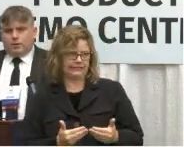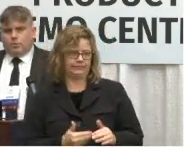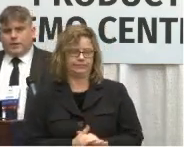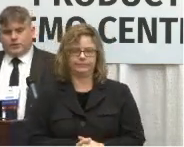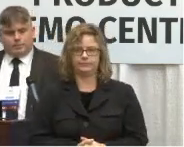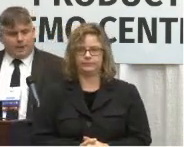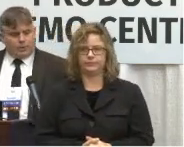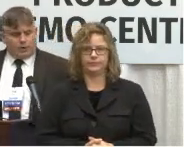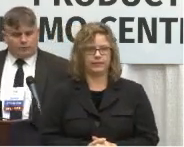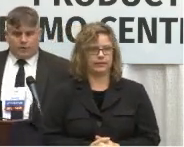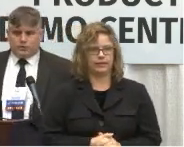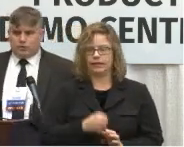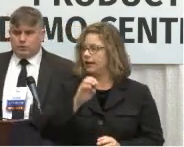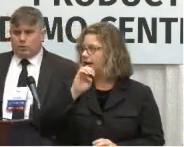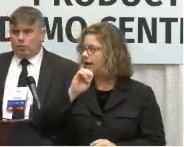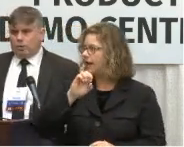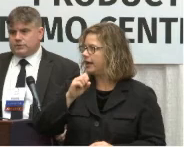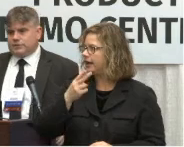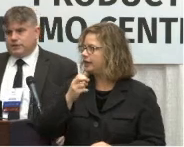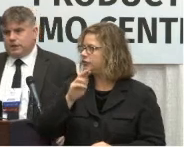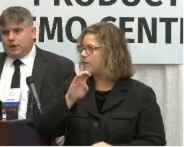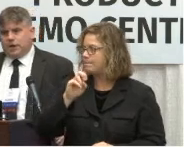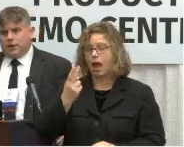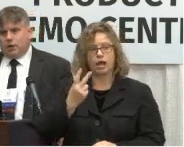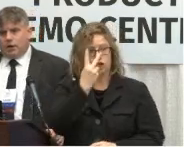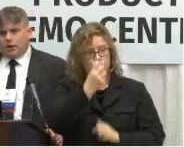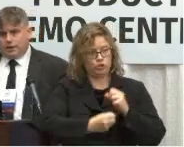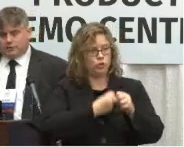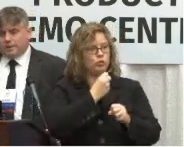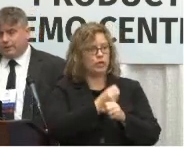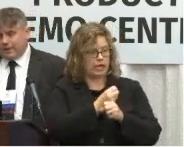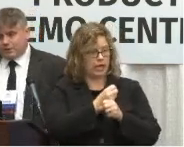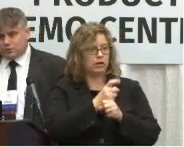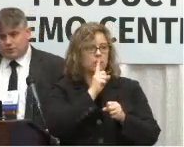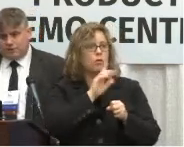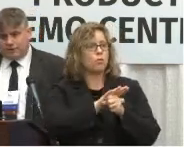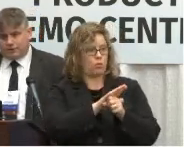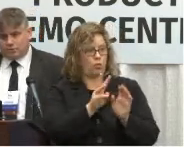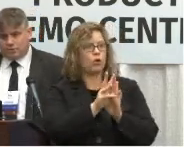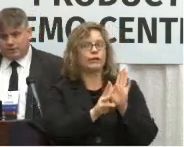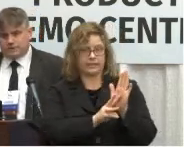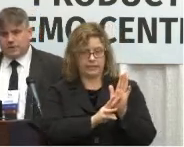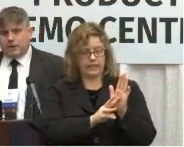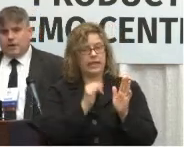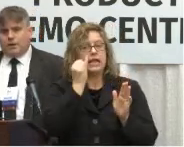With Eschenbach, we offer a two year warranty against manufacturers defect with these